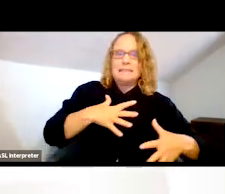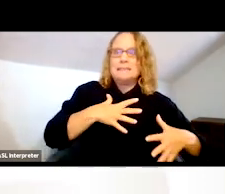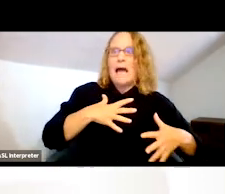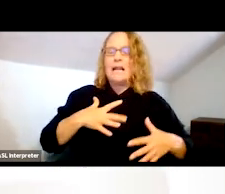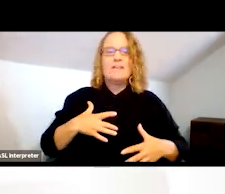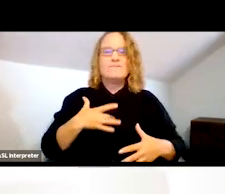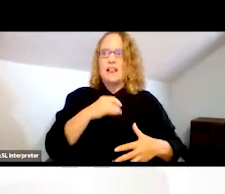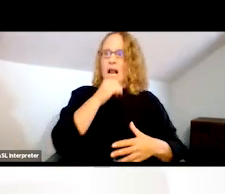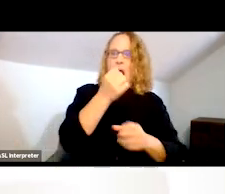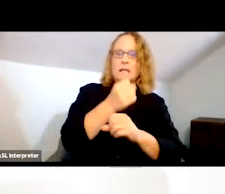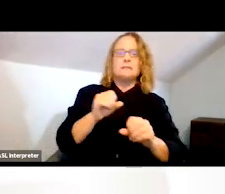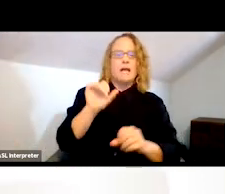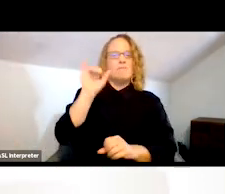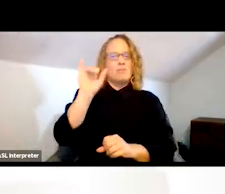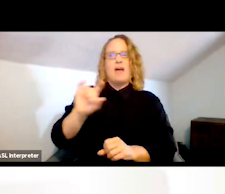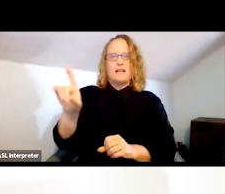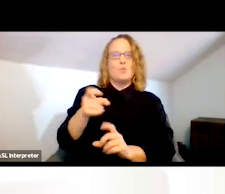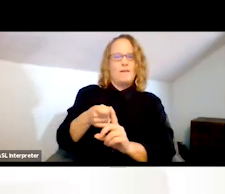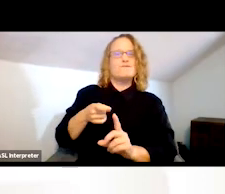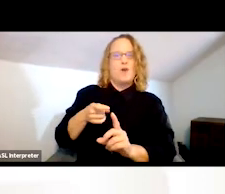If any of you can relate to that, you know exactly what that means.